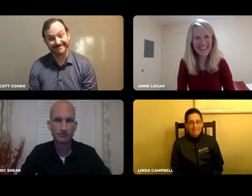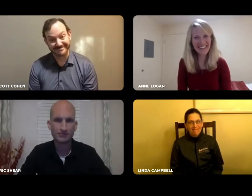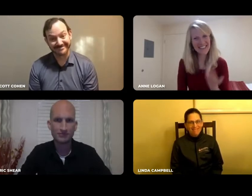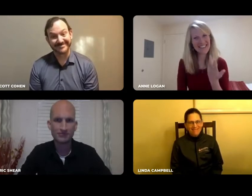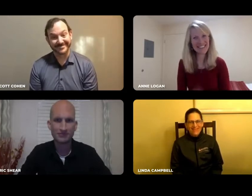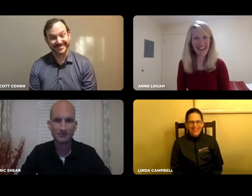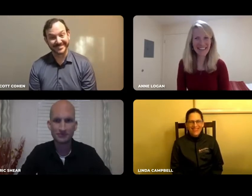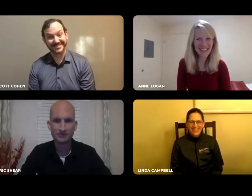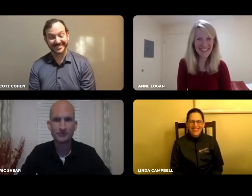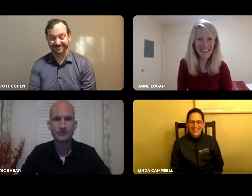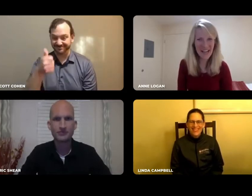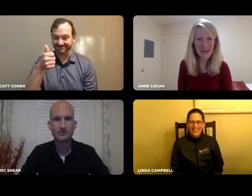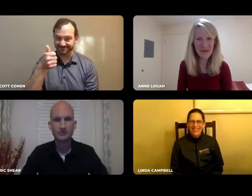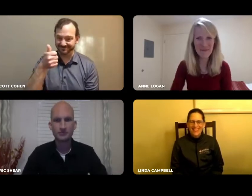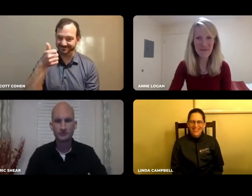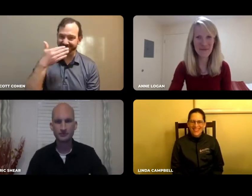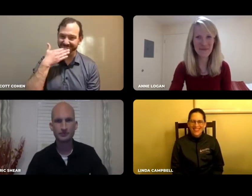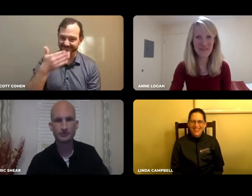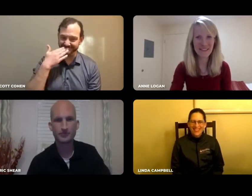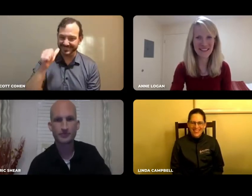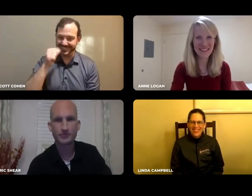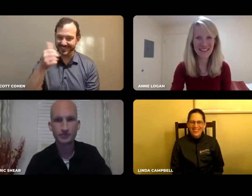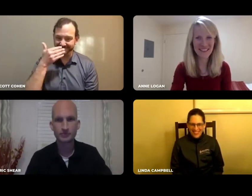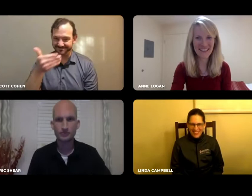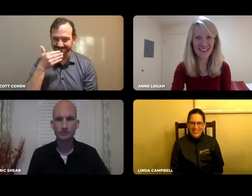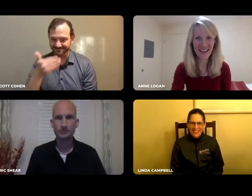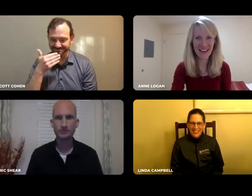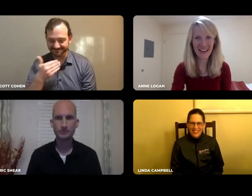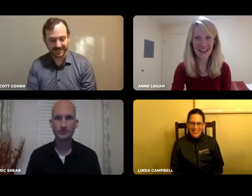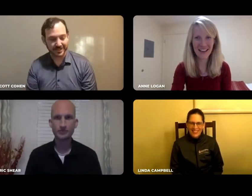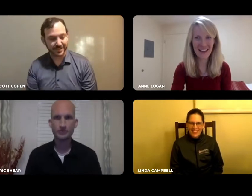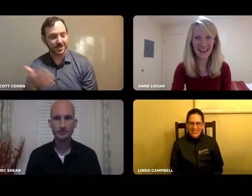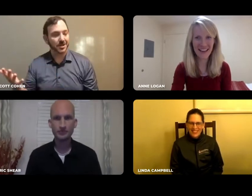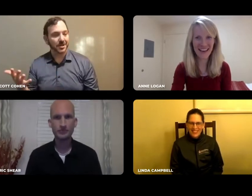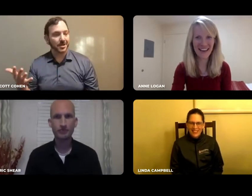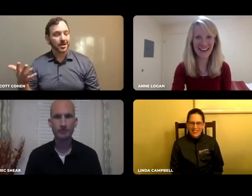Thank you Anne!